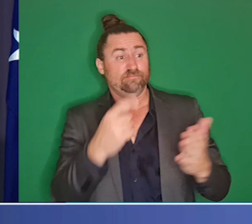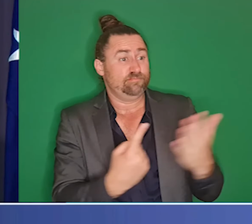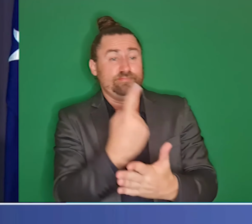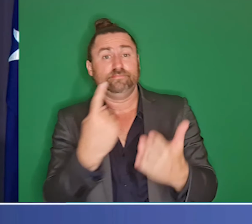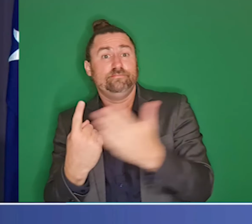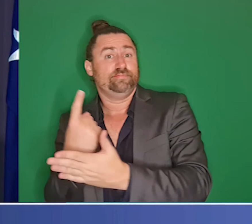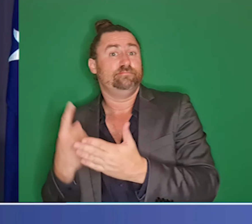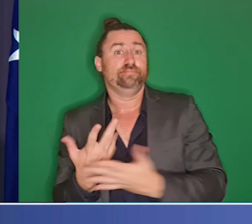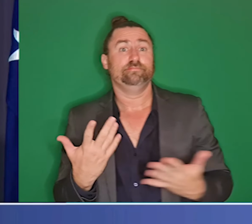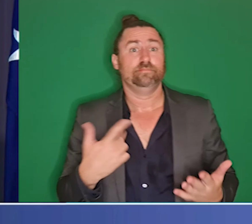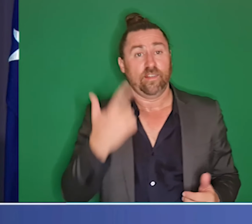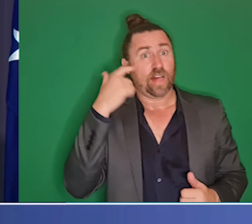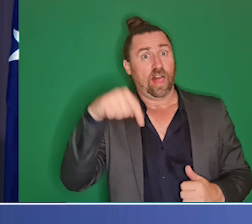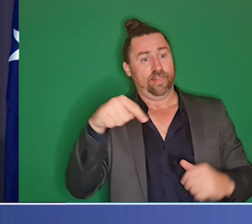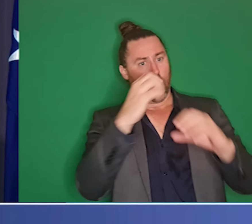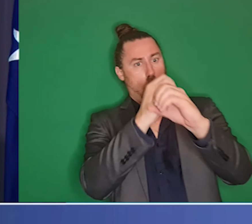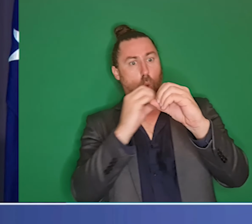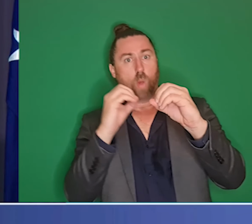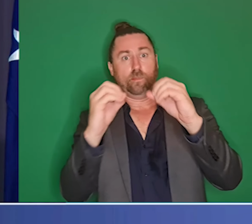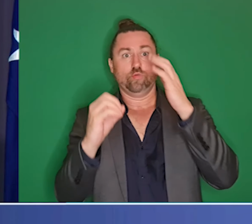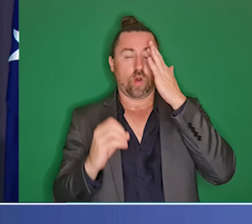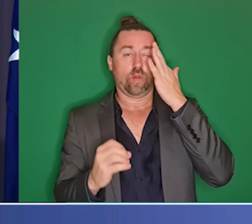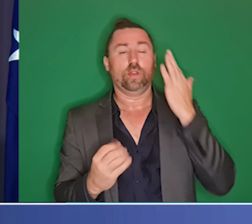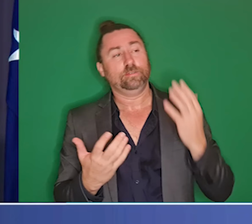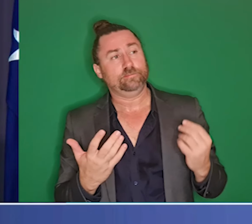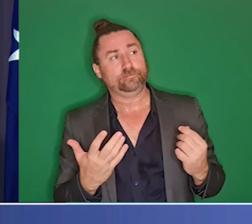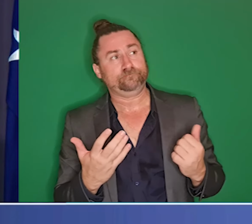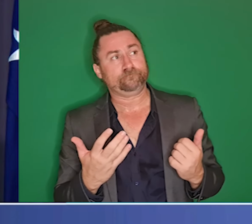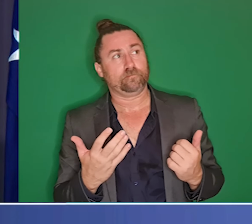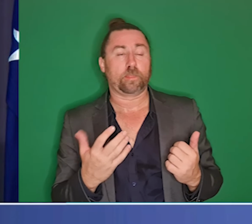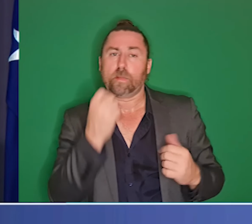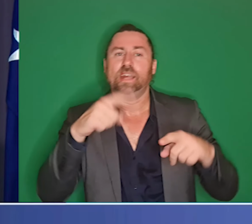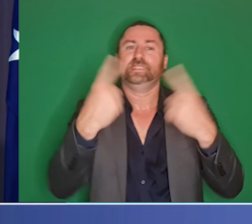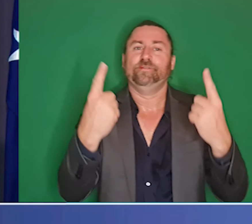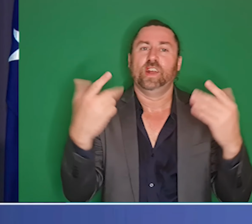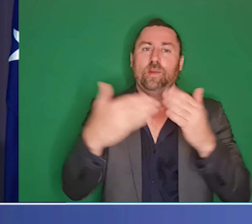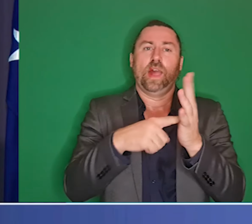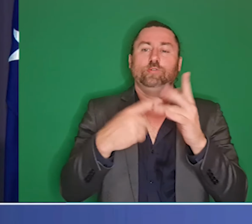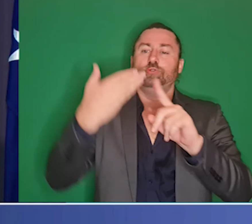We've found, with this variant, it's been a very different experience to previous variants.